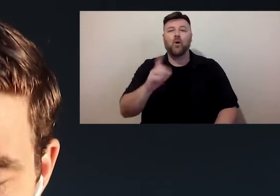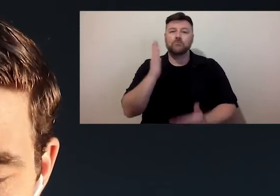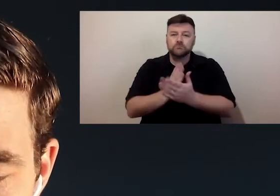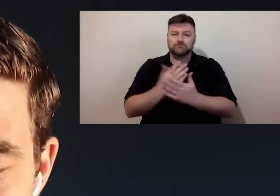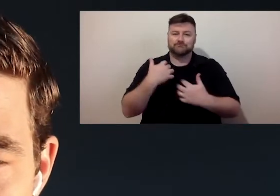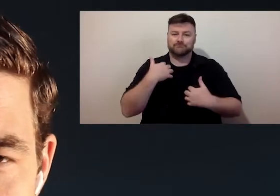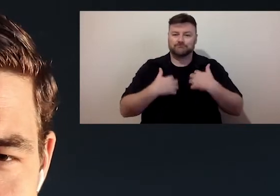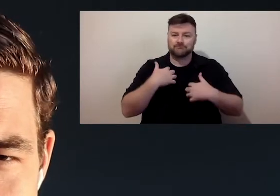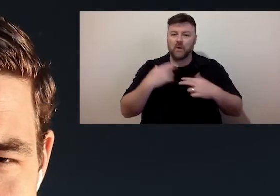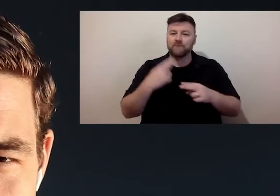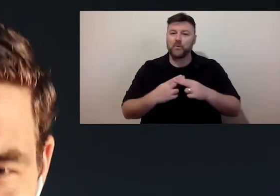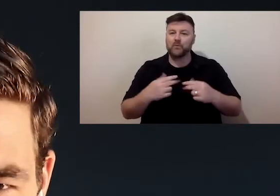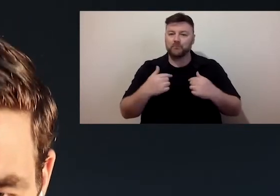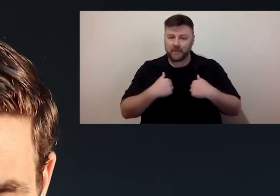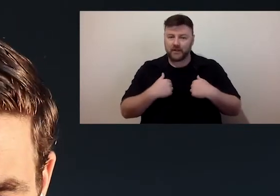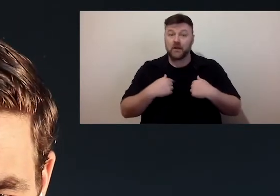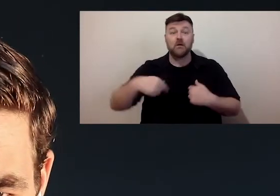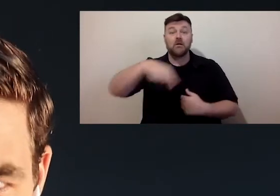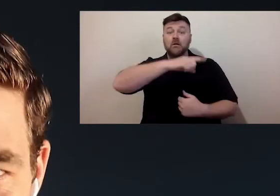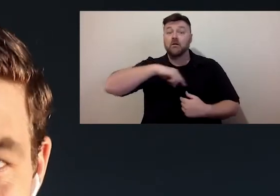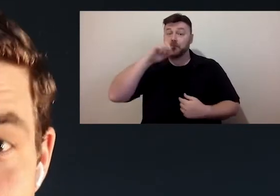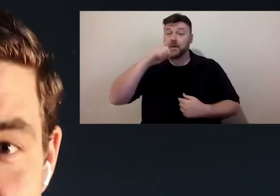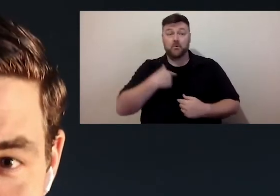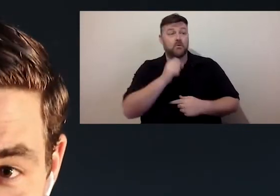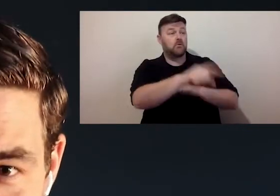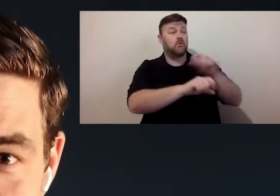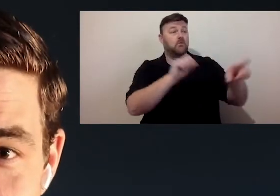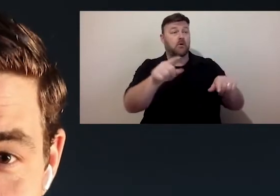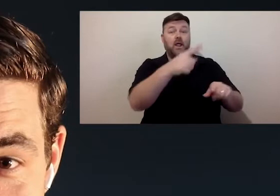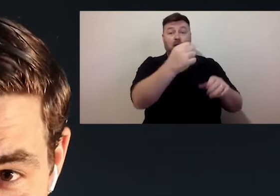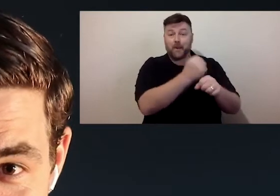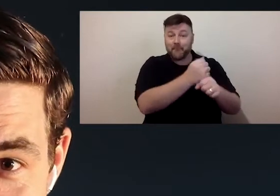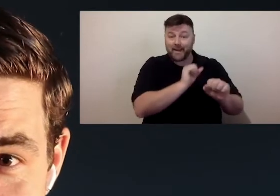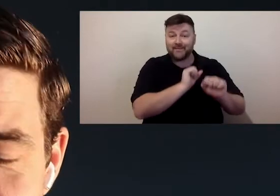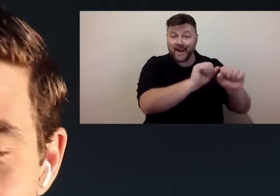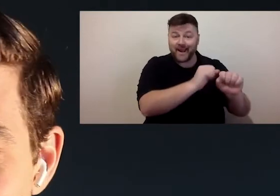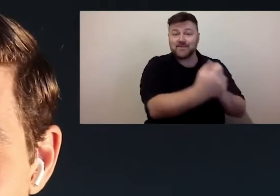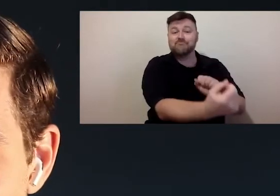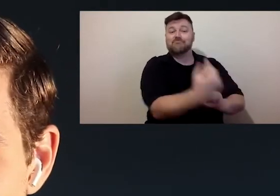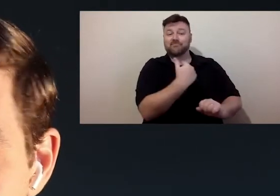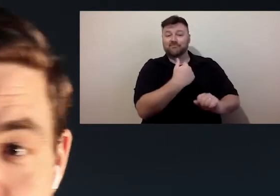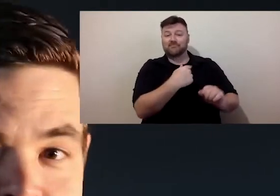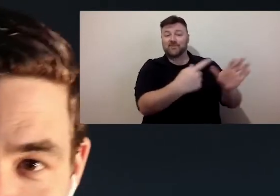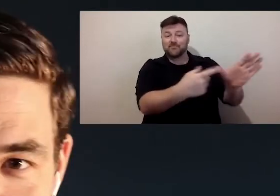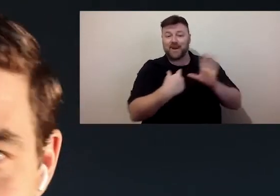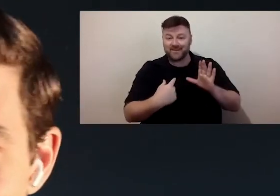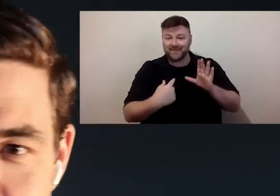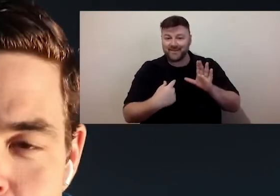was some of the audience made their own GIFs of them dancing or of other